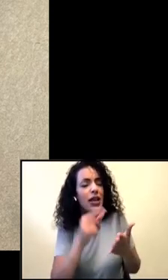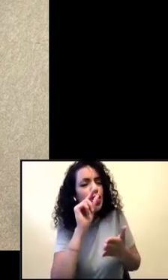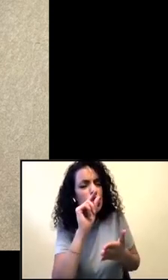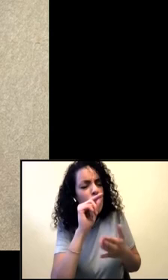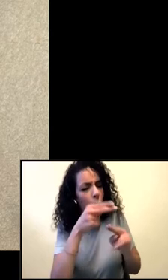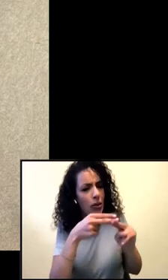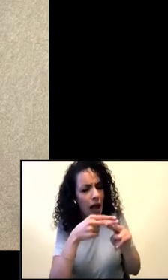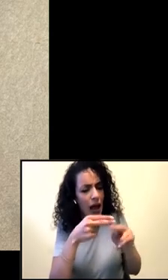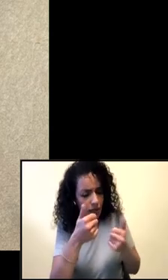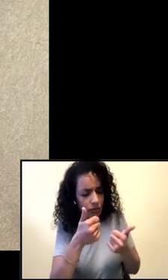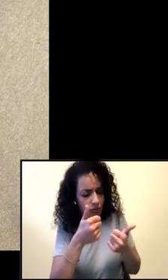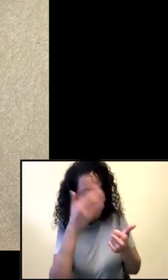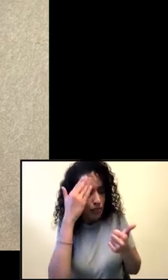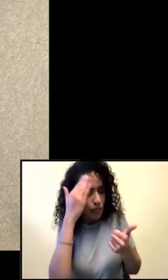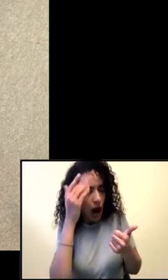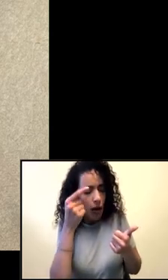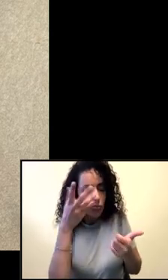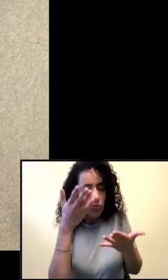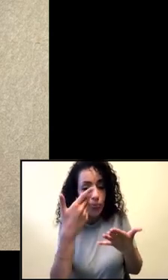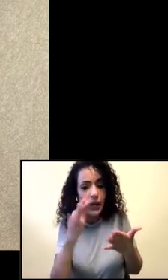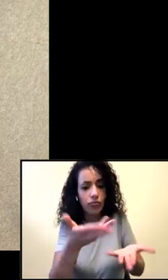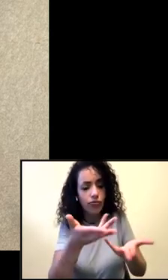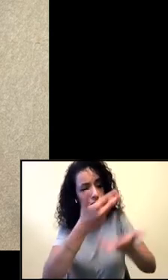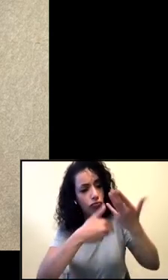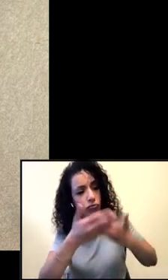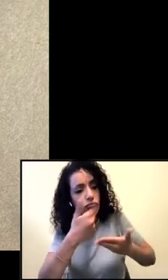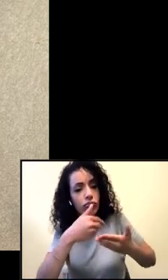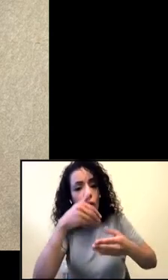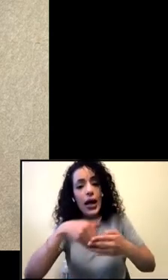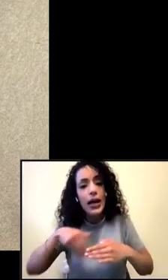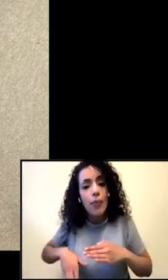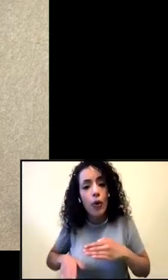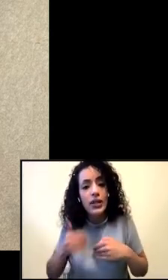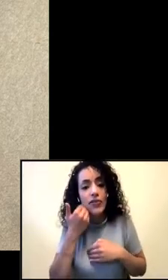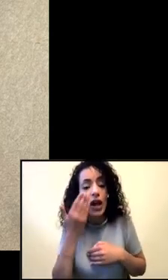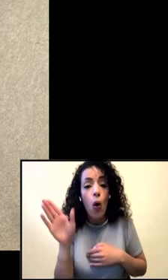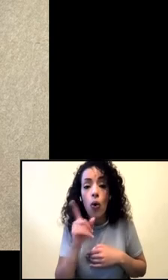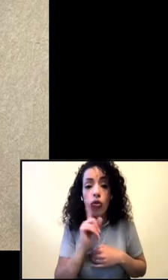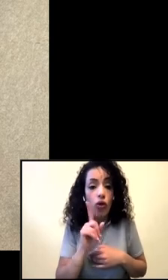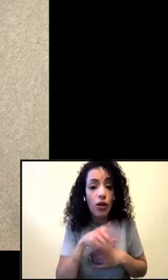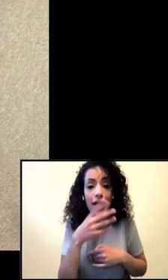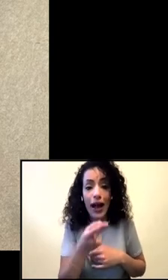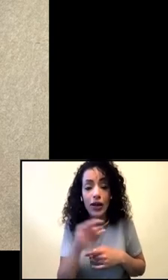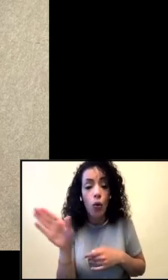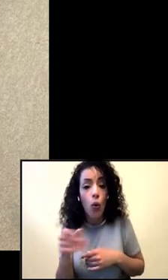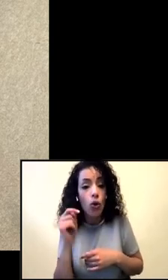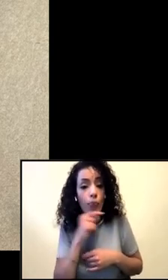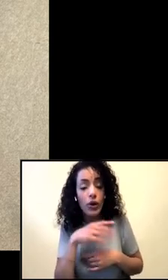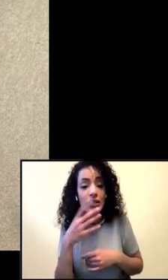her mother or someone had told her to put it in their pocket every day, so all the girls got it, all the boys got it. And I think the reason why she carried